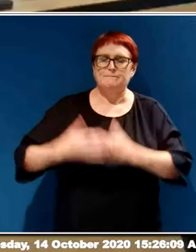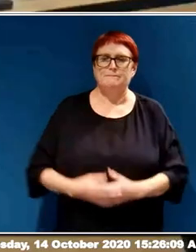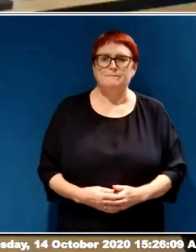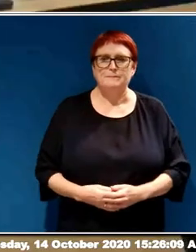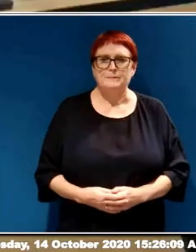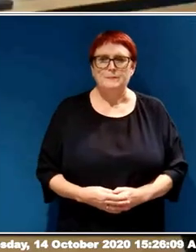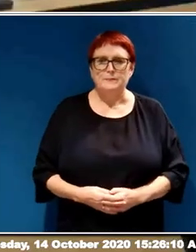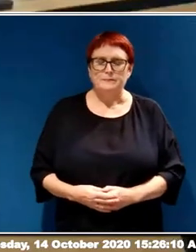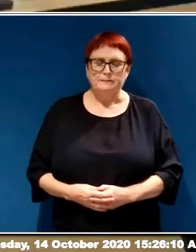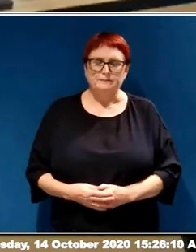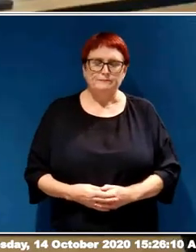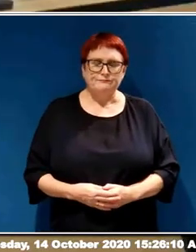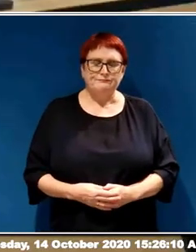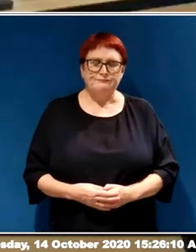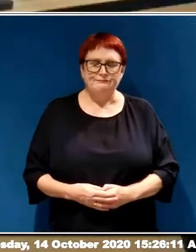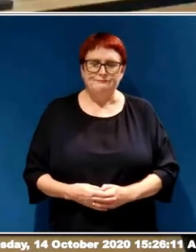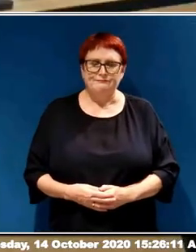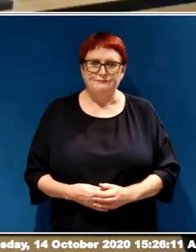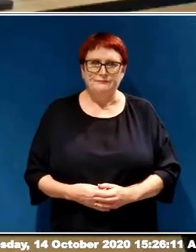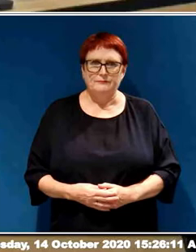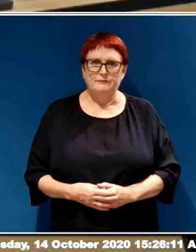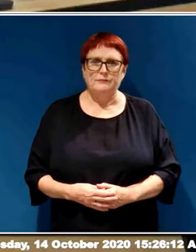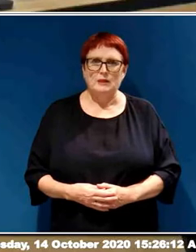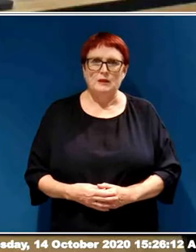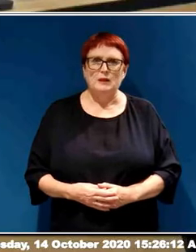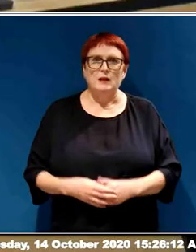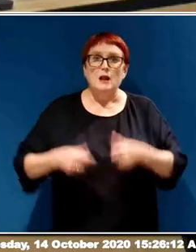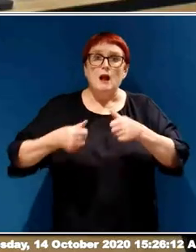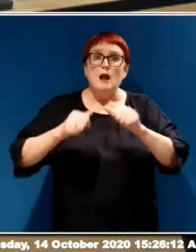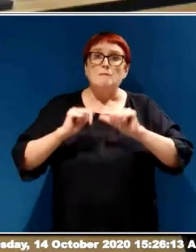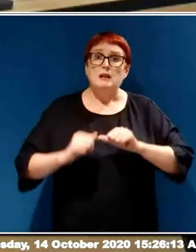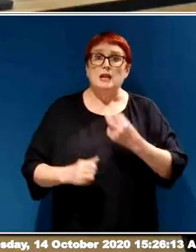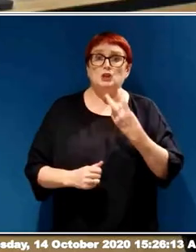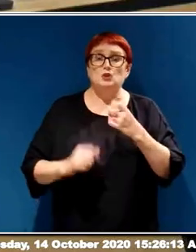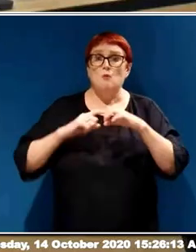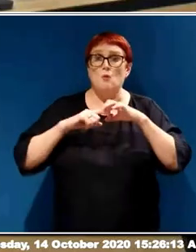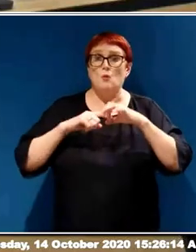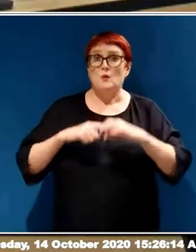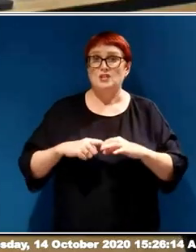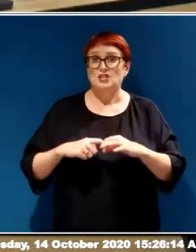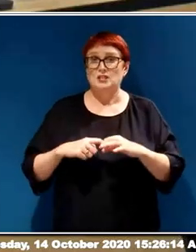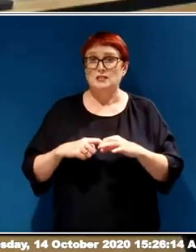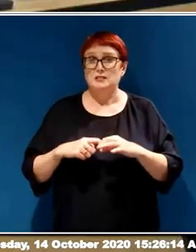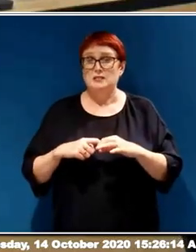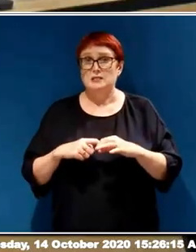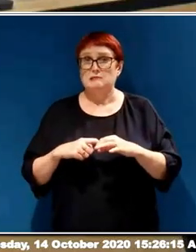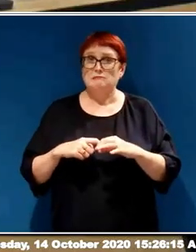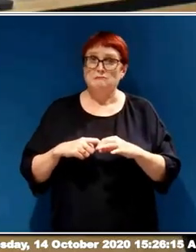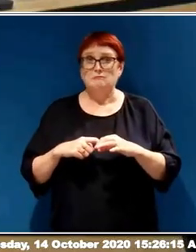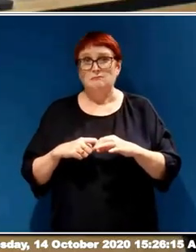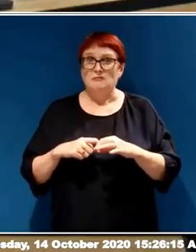To some extent my next two questions might in part have been answered, but I will ask them in any event.